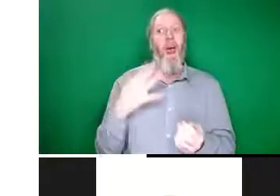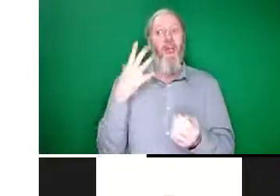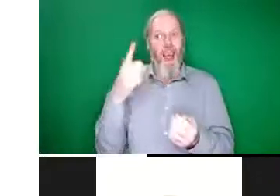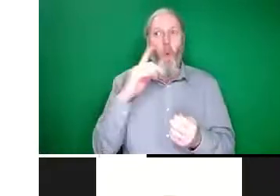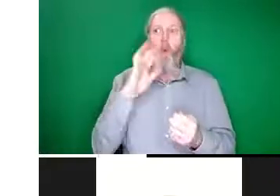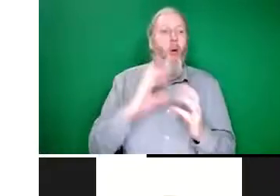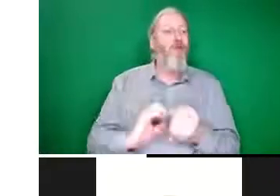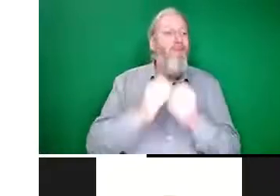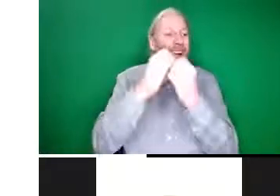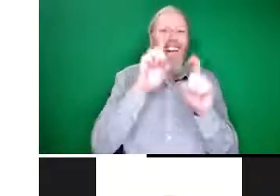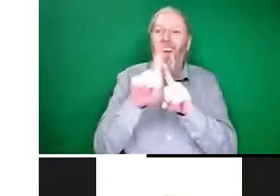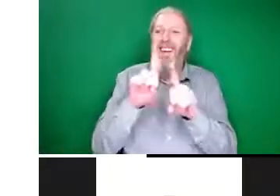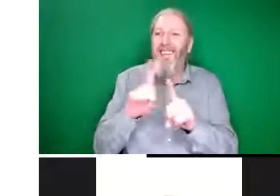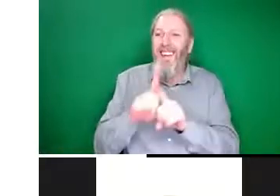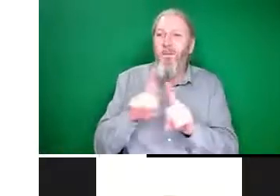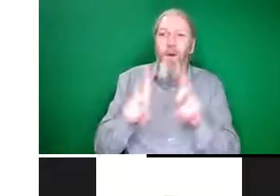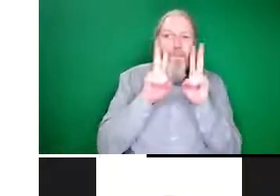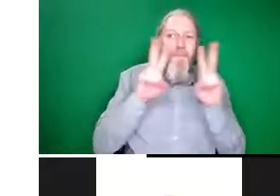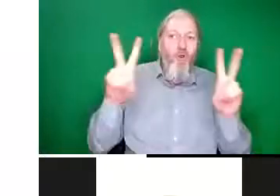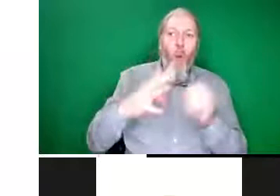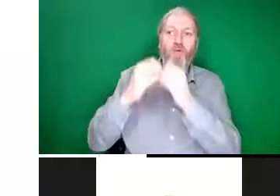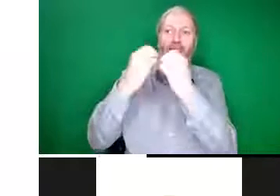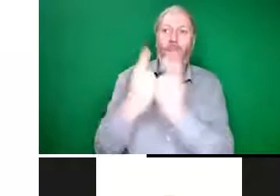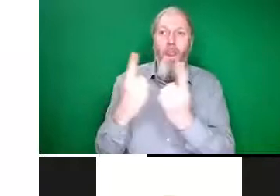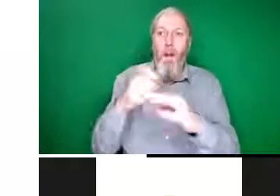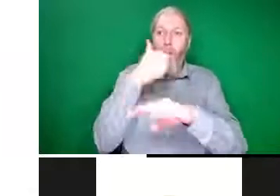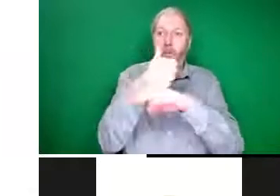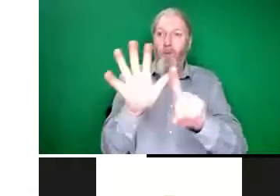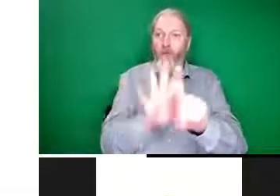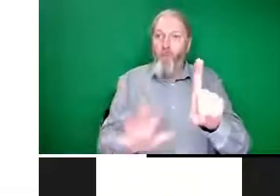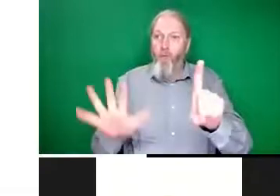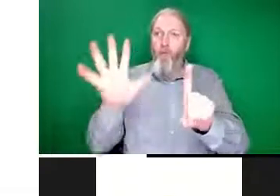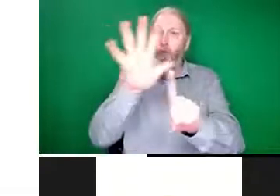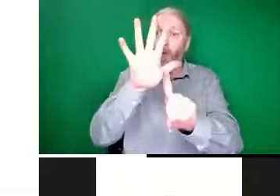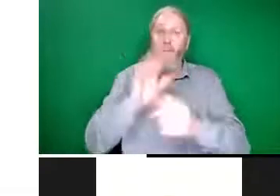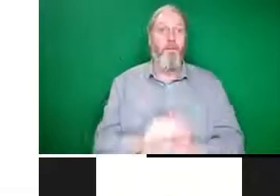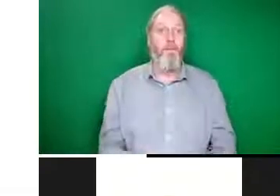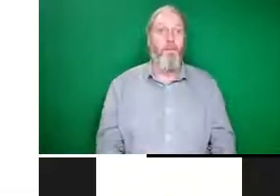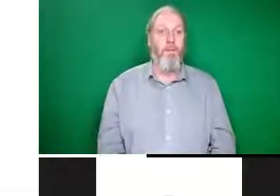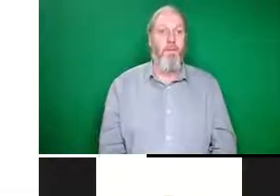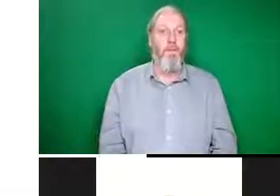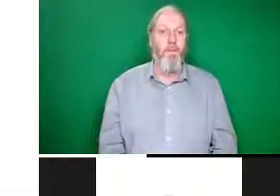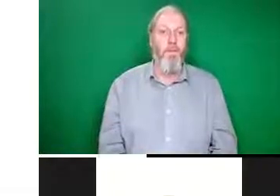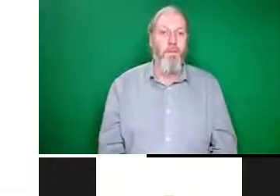Heritage Action Zones and the Levelling Up fund. Thank you also for being here to hear us rather than listening to Michael Gove at the moment!